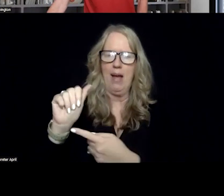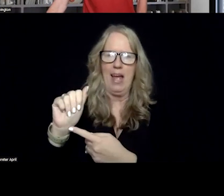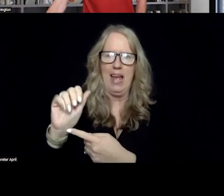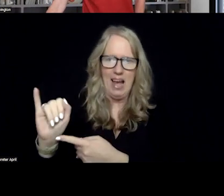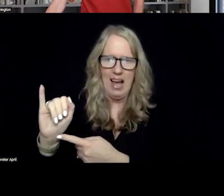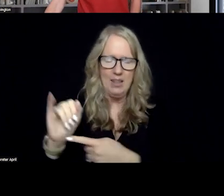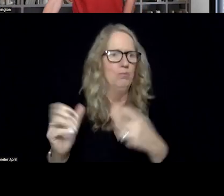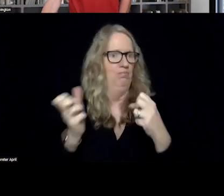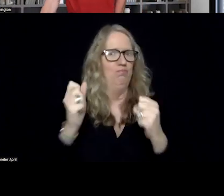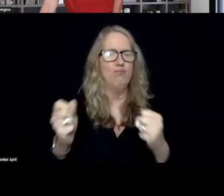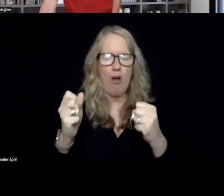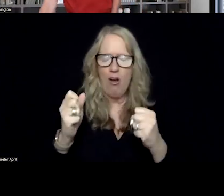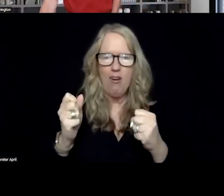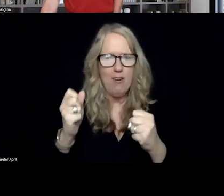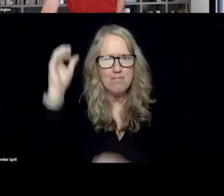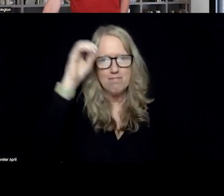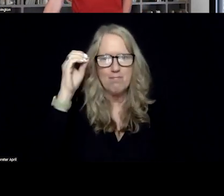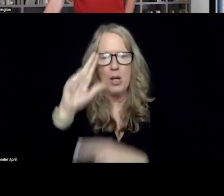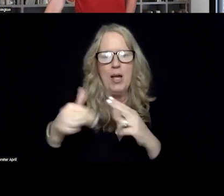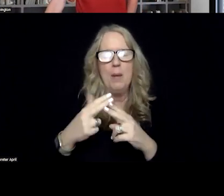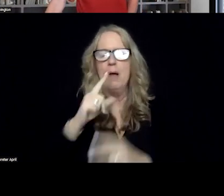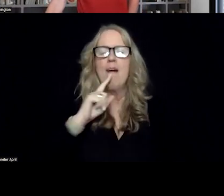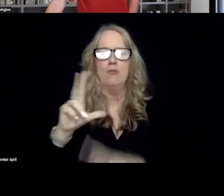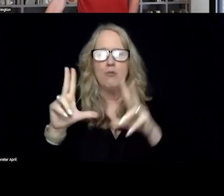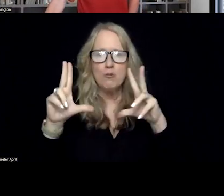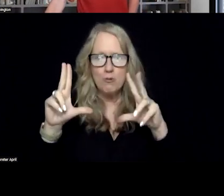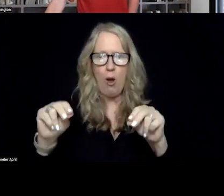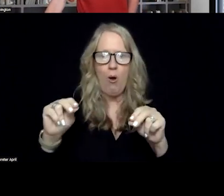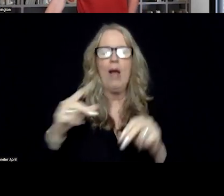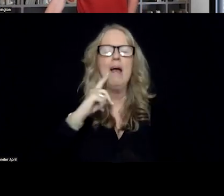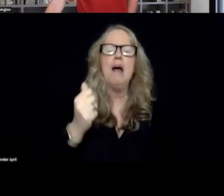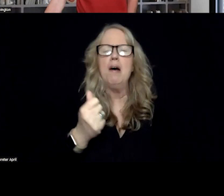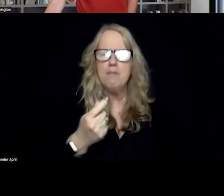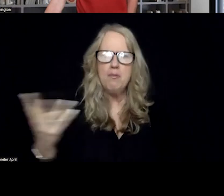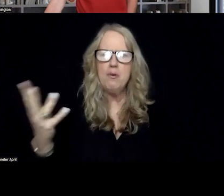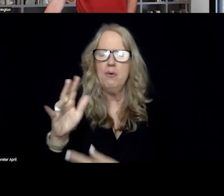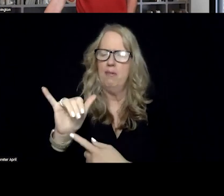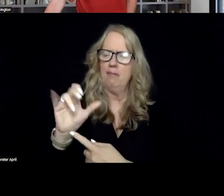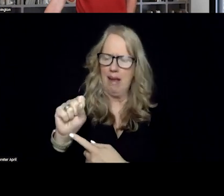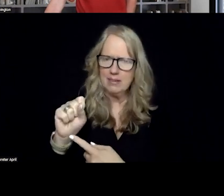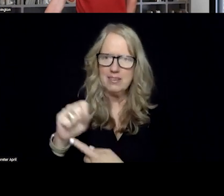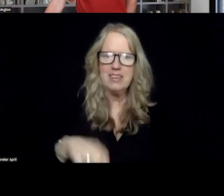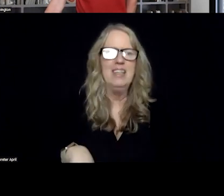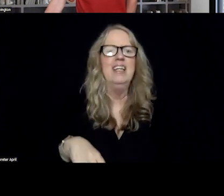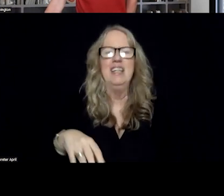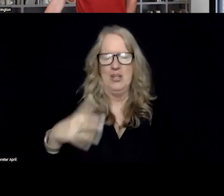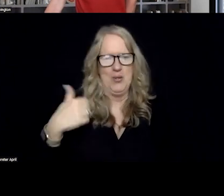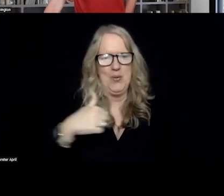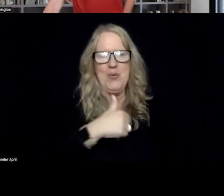VOICES ON THE DEFINITELY NO AND A FEW THAT WERE YES.